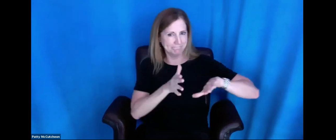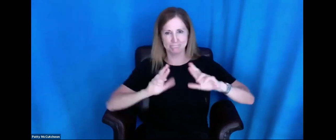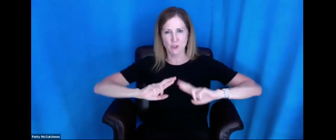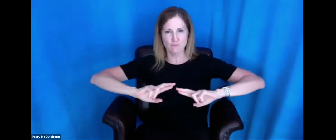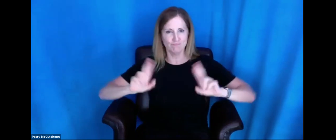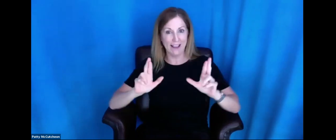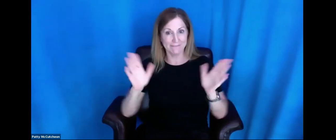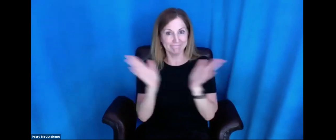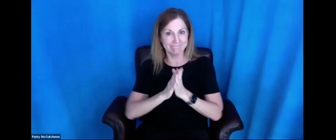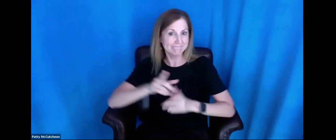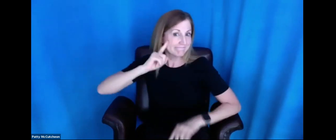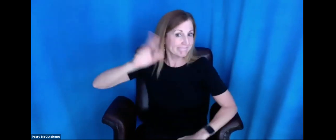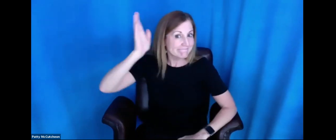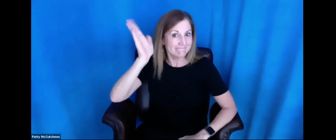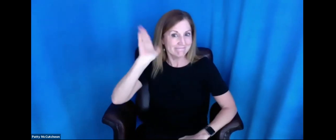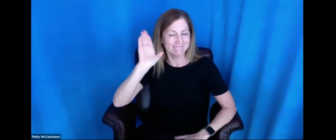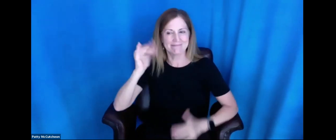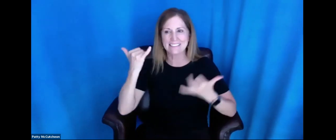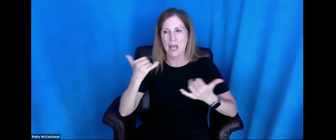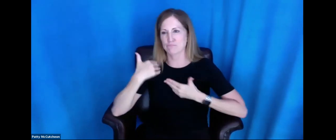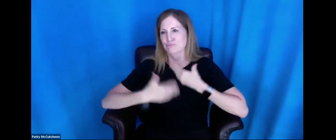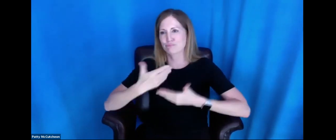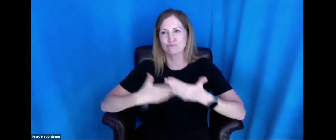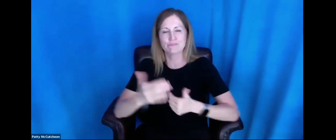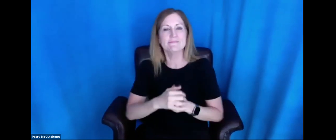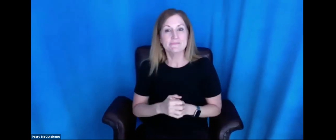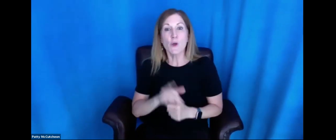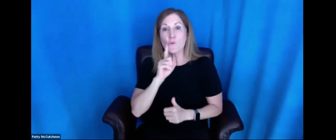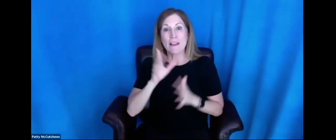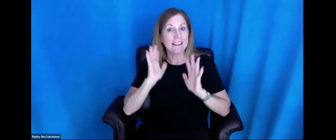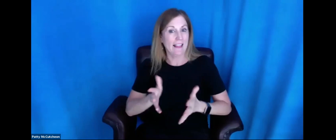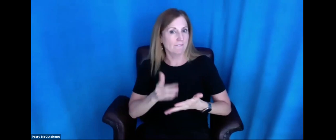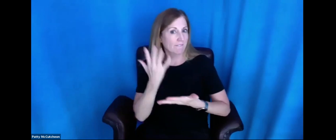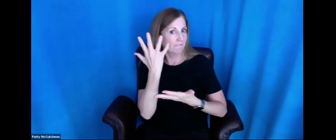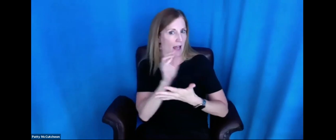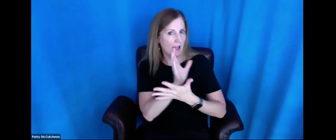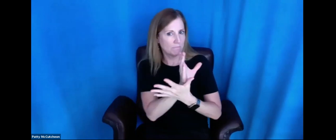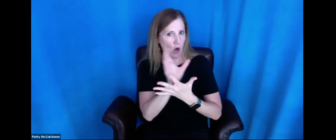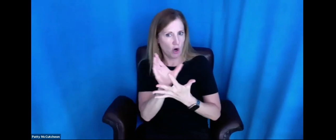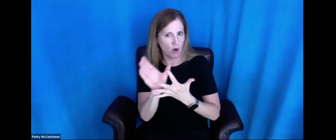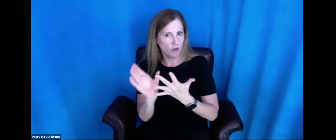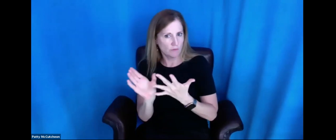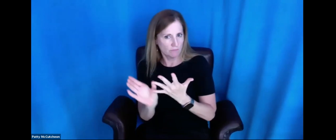And again, there are really five parts left.